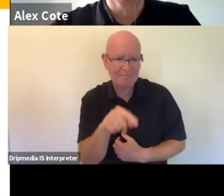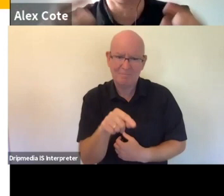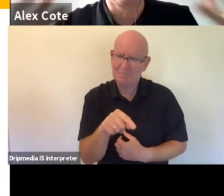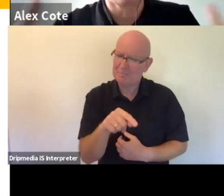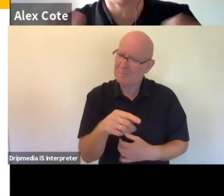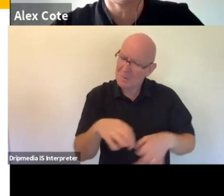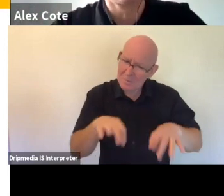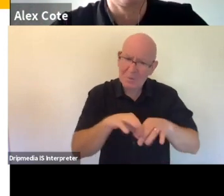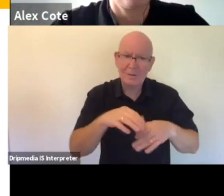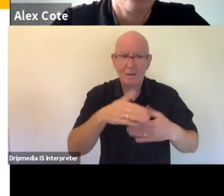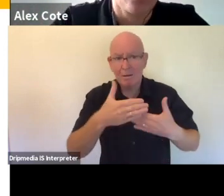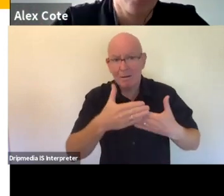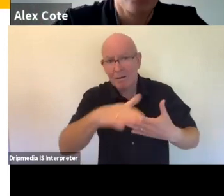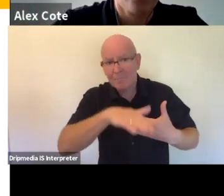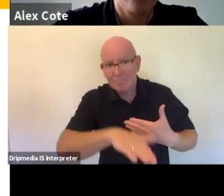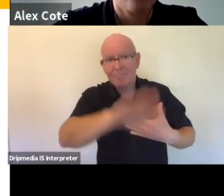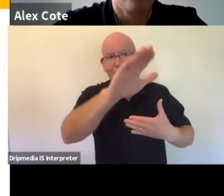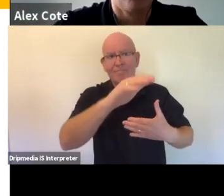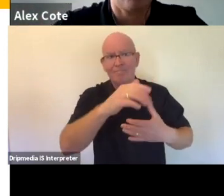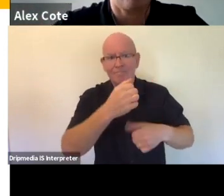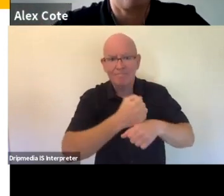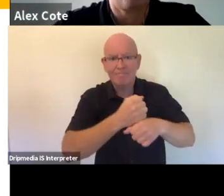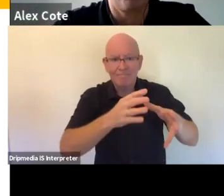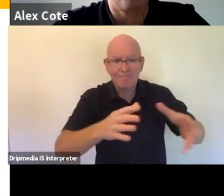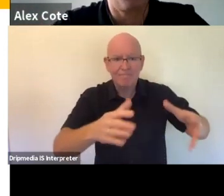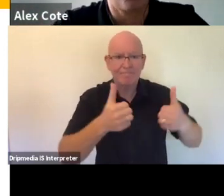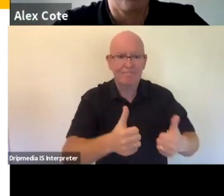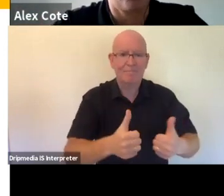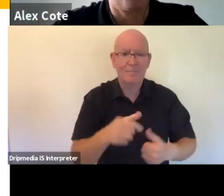and design better social protection systems that are truly supporting inclusion.